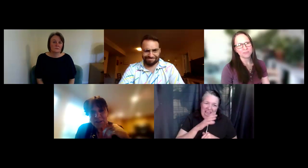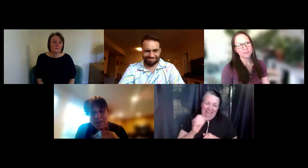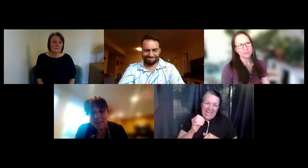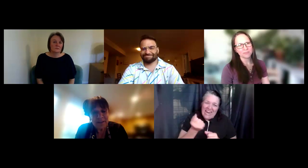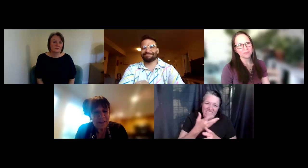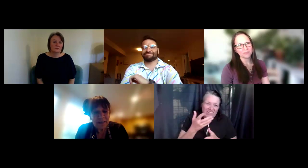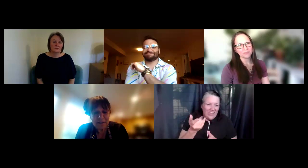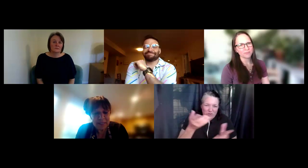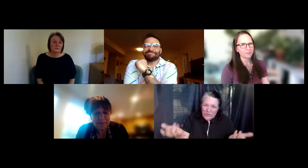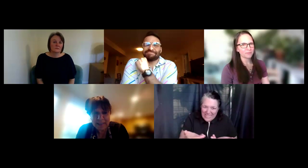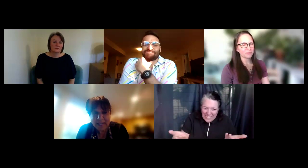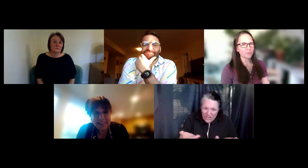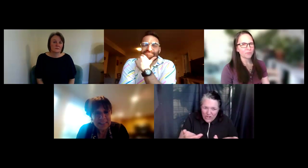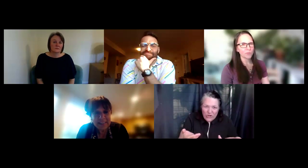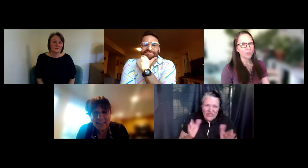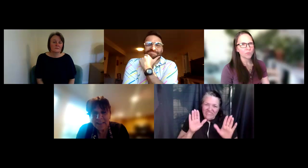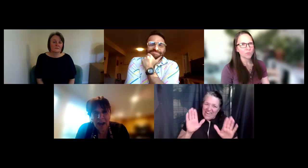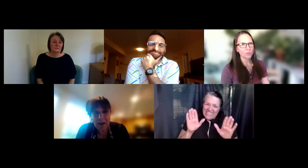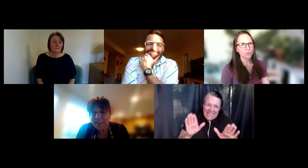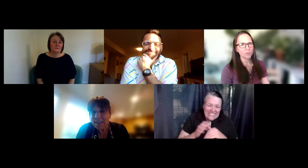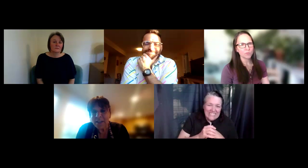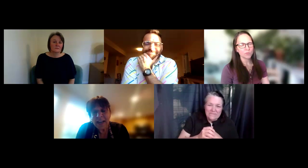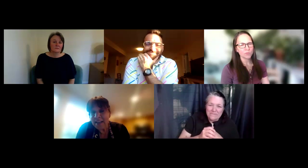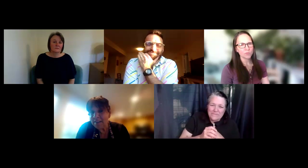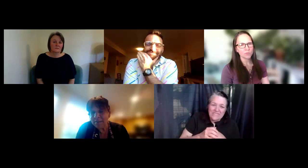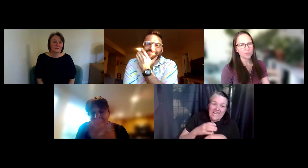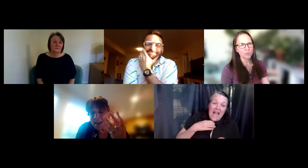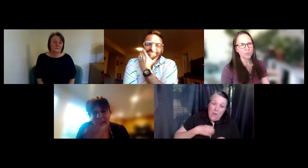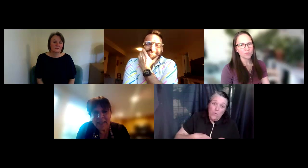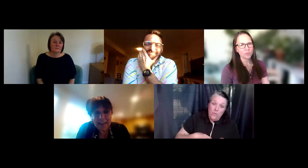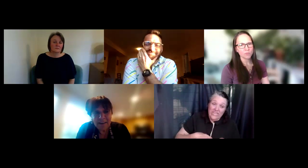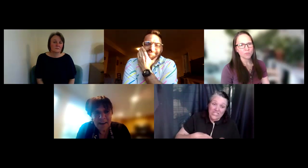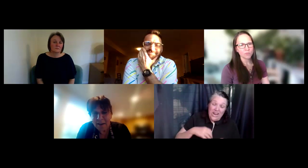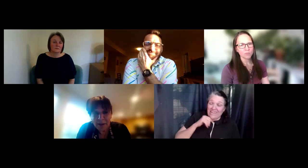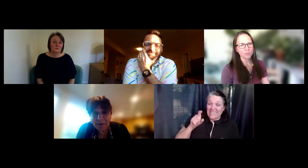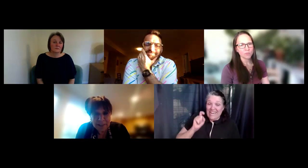doing here. It's fantastic. I wish I could - didn't have to age out. I think I'm healthier